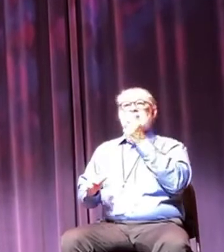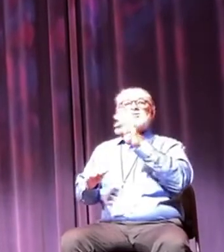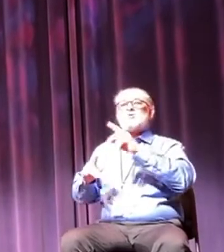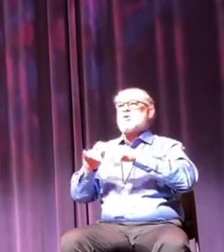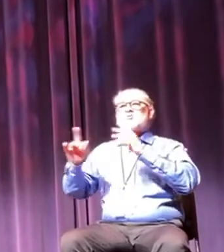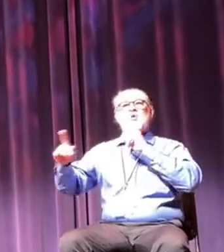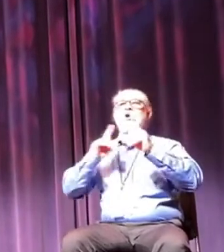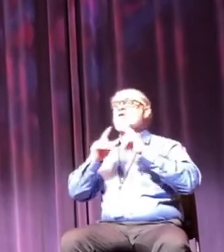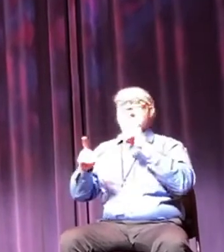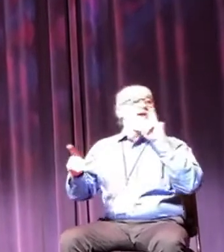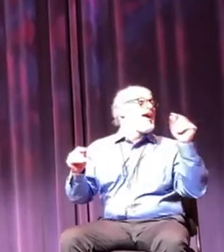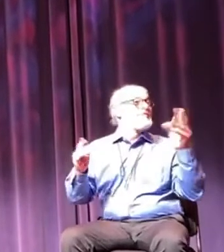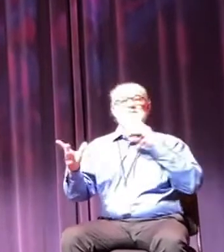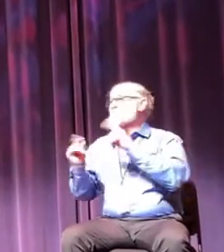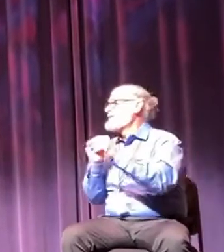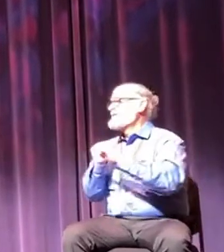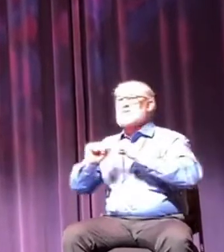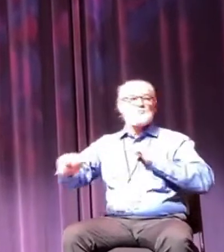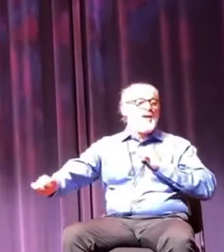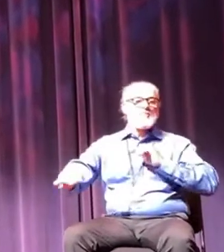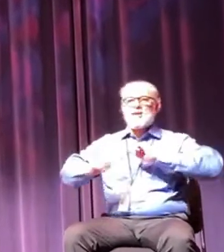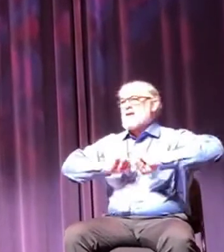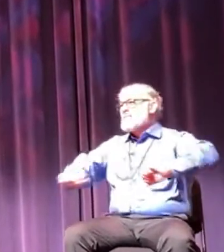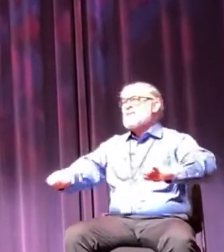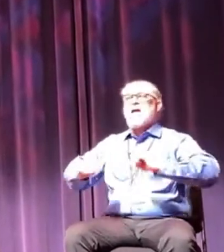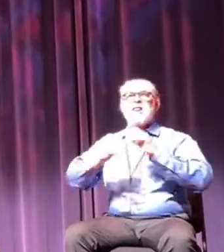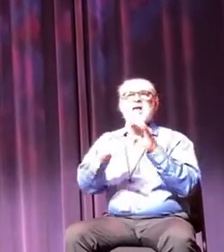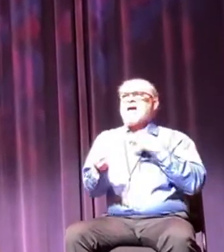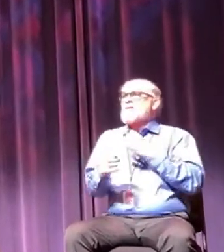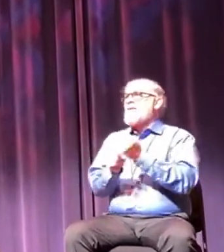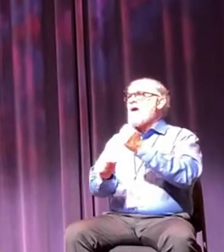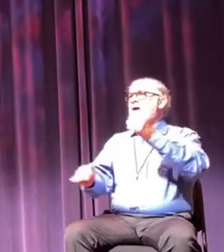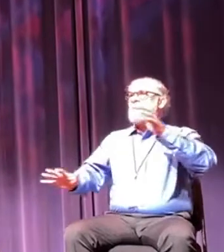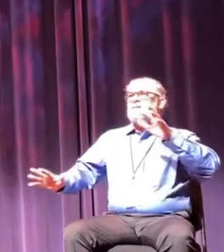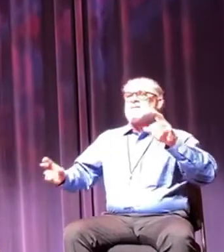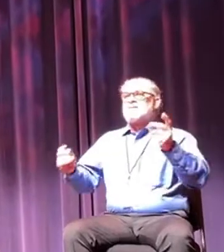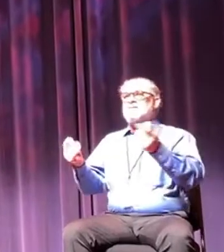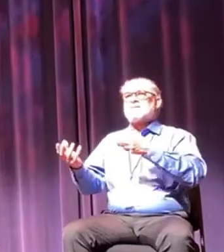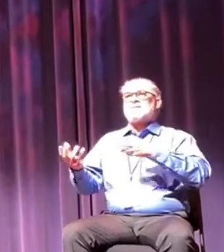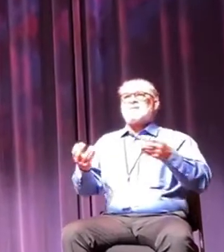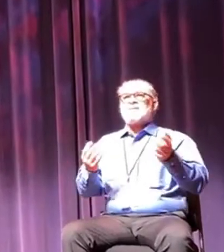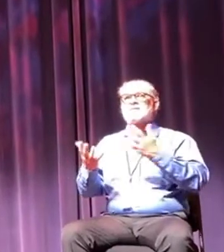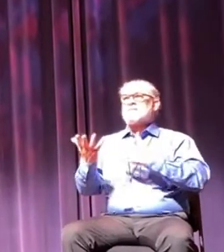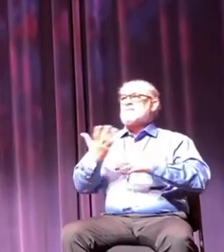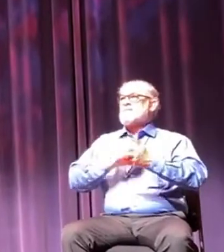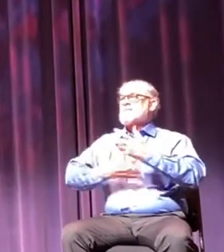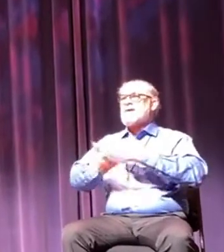talking gossip, stretching limbs, elastic, durable like seaweed.